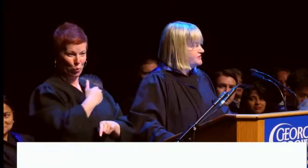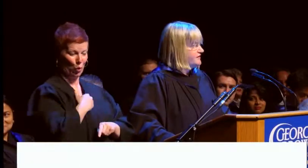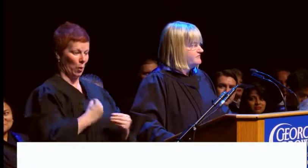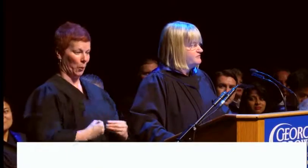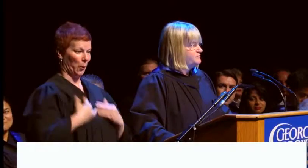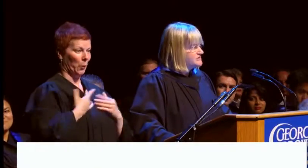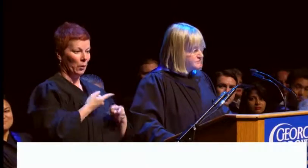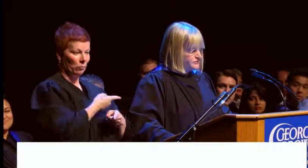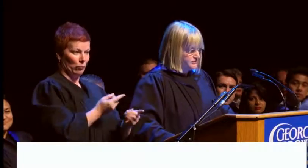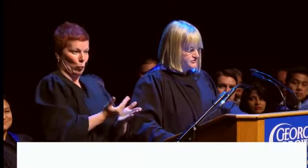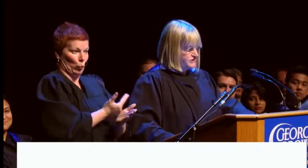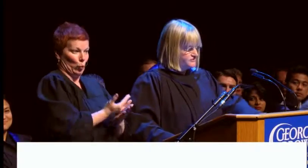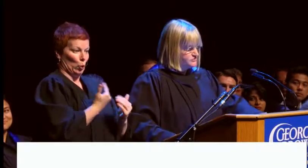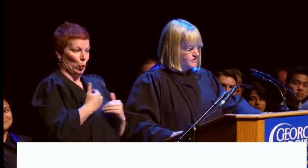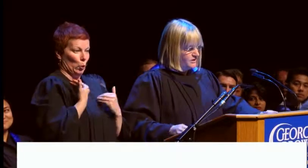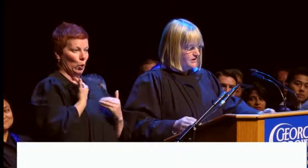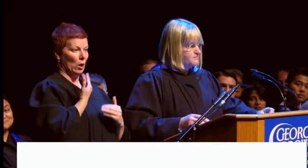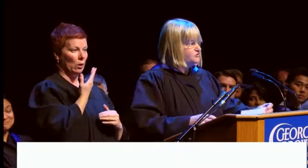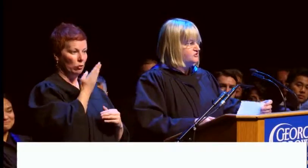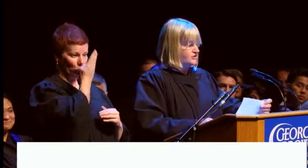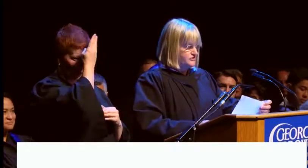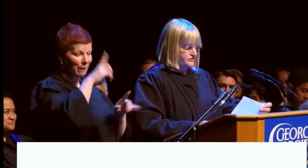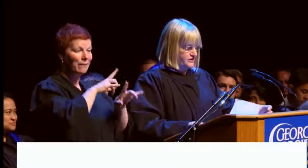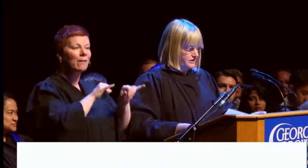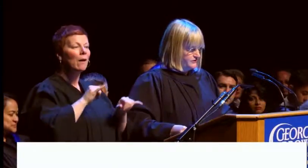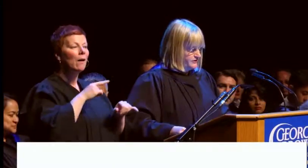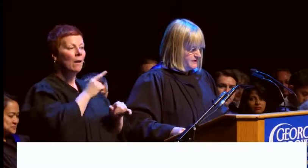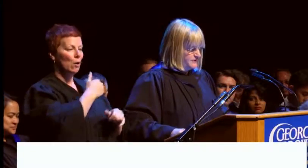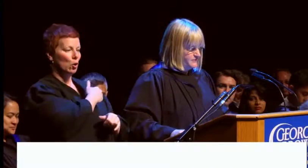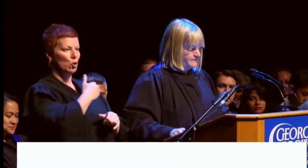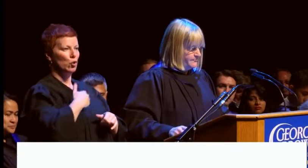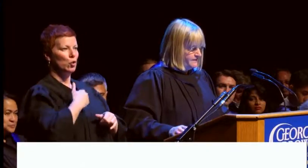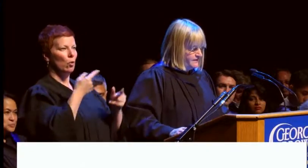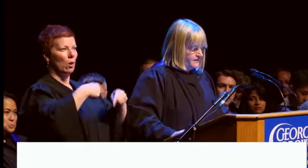FROM THE U.K. WHAT A COUP TO HAVE THEM COME AND INSPIRE NOT JUST YOUNG CHEFS, BUT EXPERIENCED CHEFS TOO.